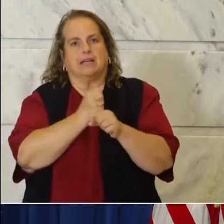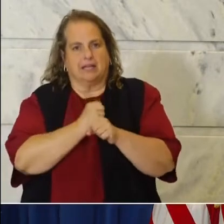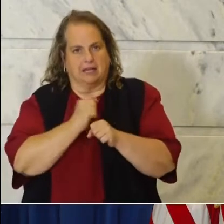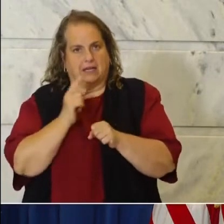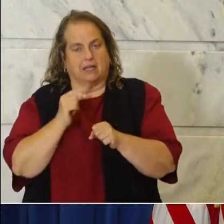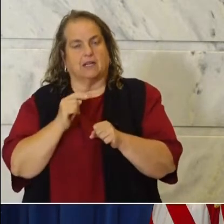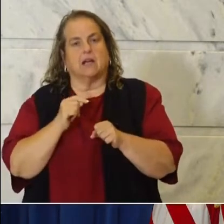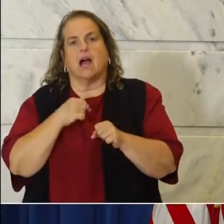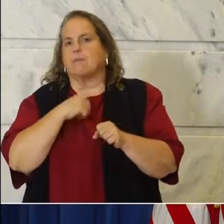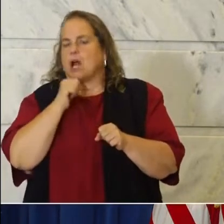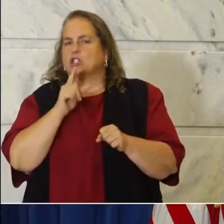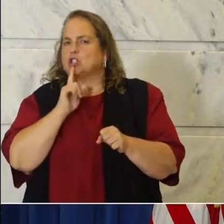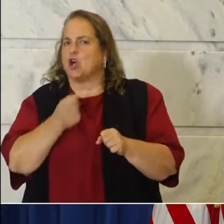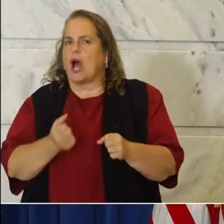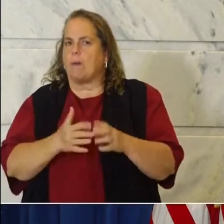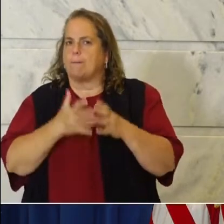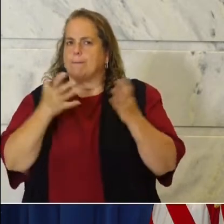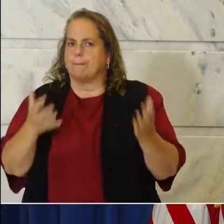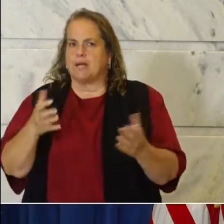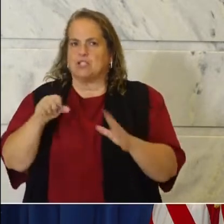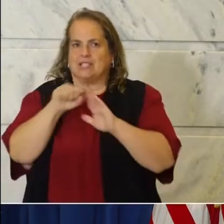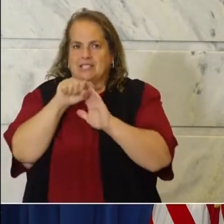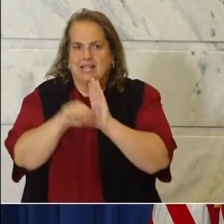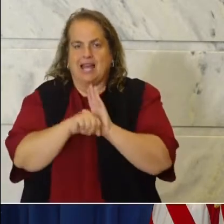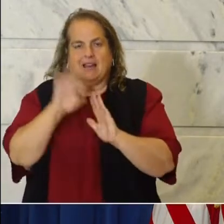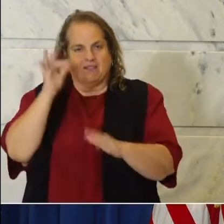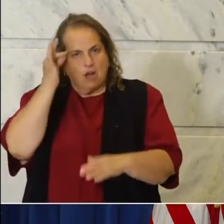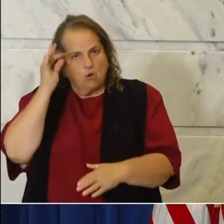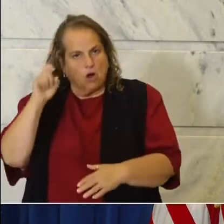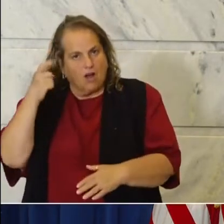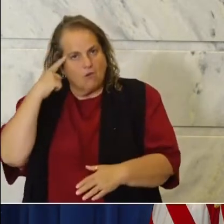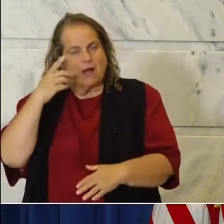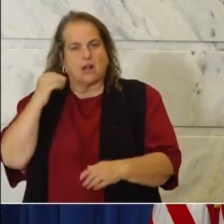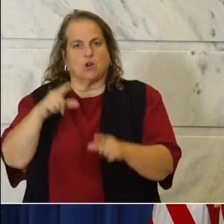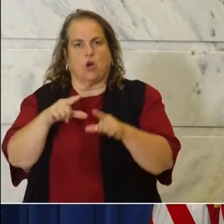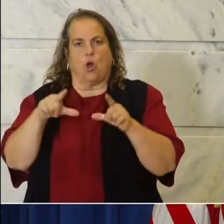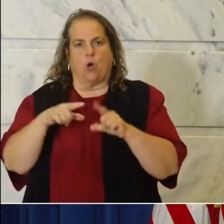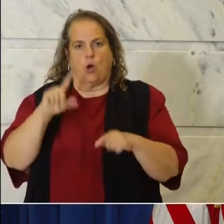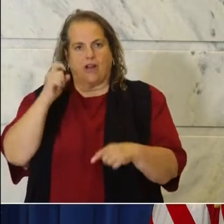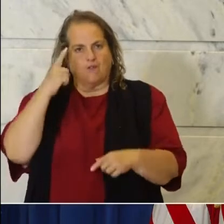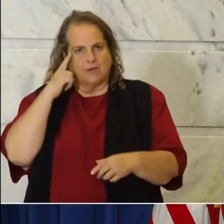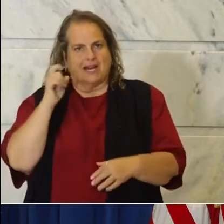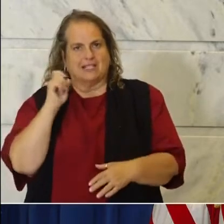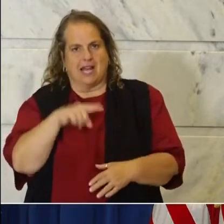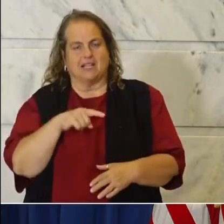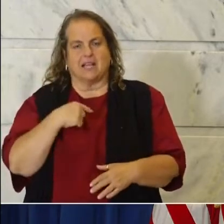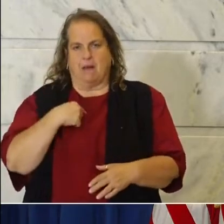has been asked of state and federal government and local government. But I'm thinking about the state level because that's Riverside right now,